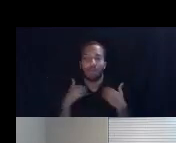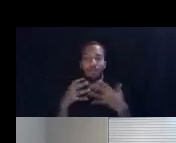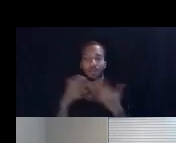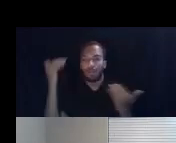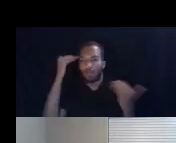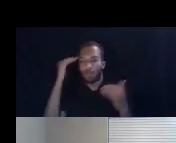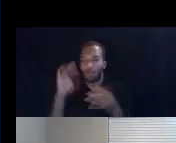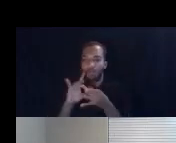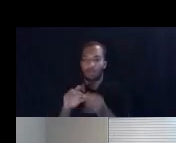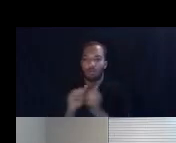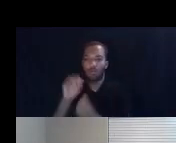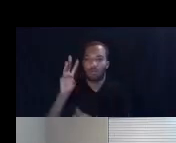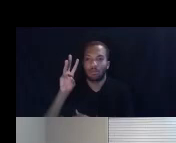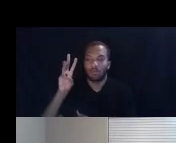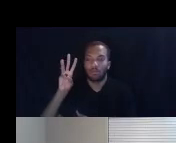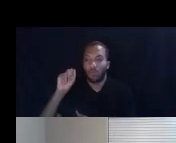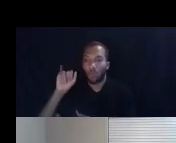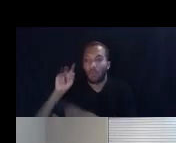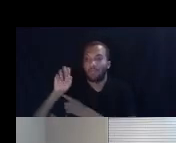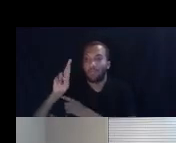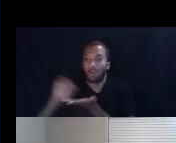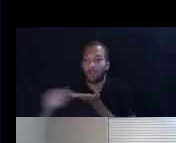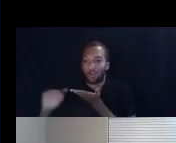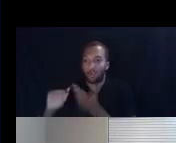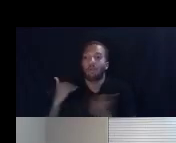there are new benefits that are coming our way